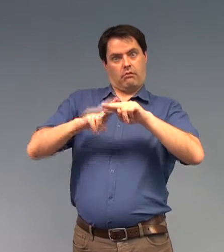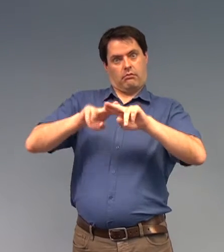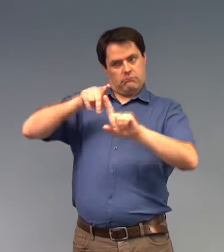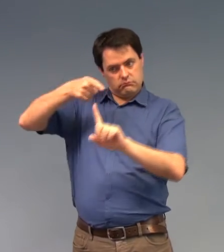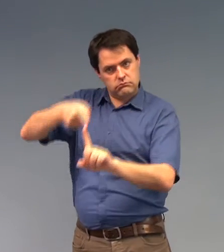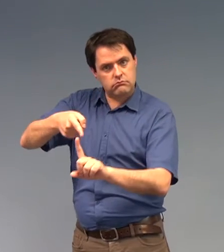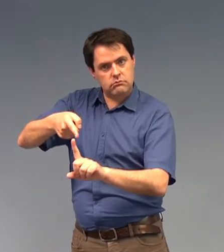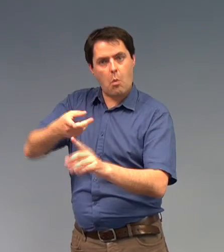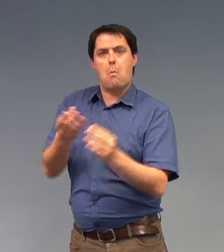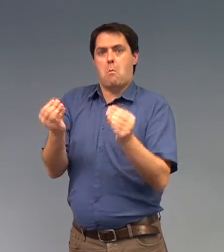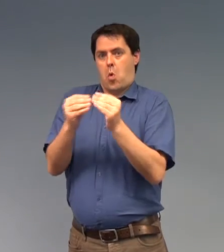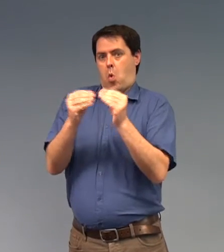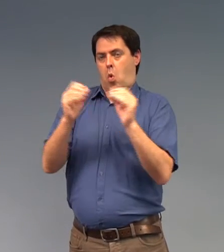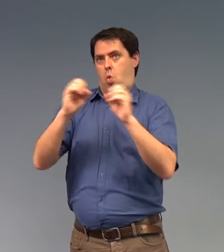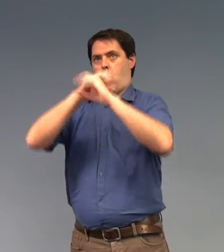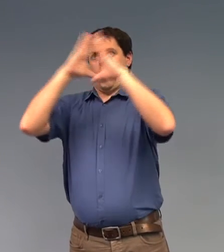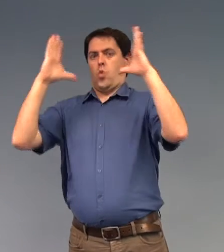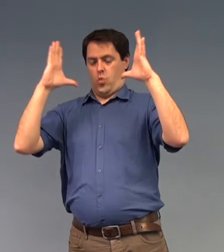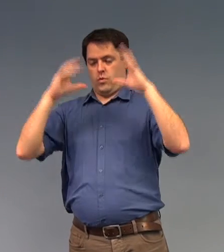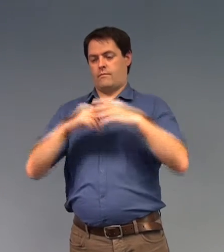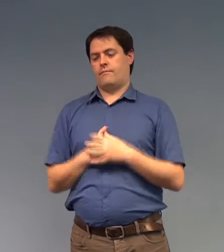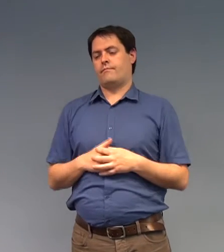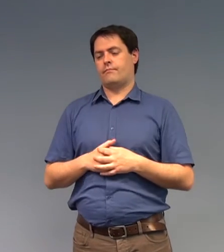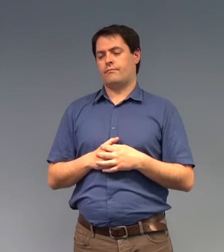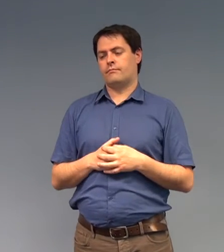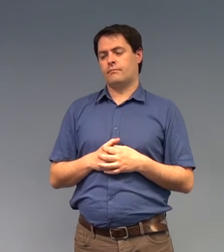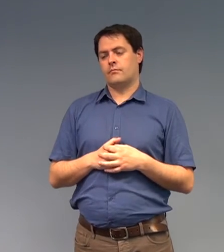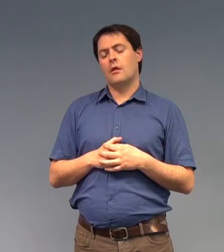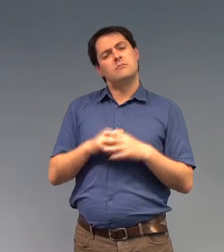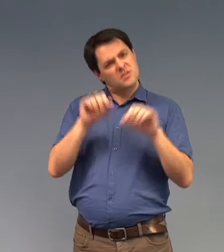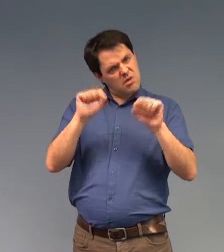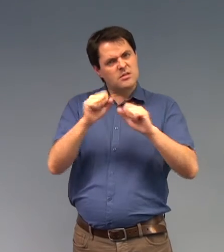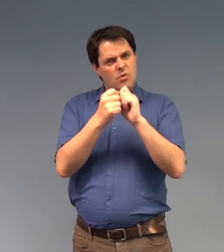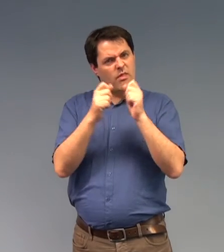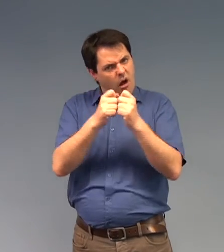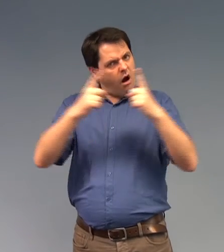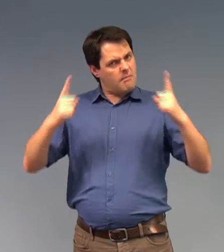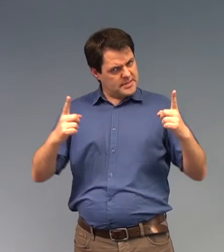is much more specific in BSL compared to the English script.